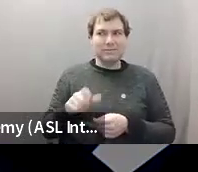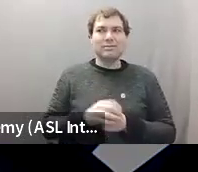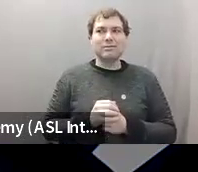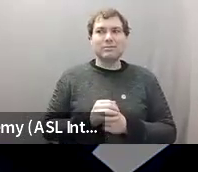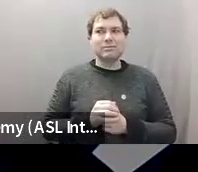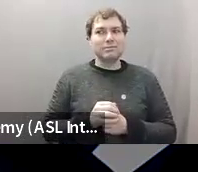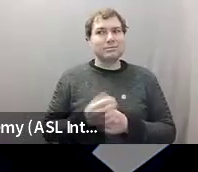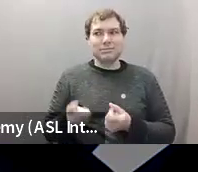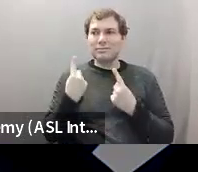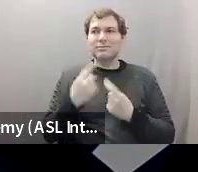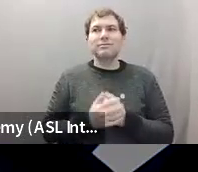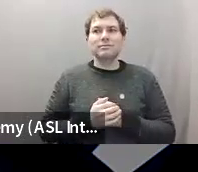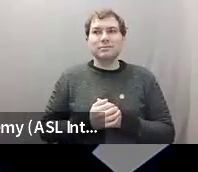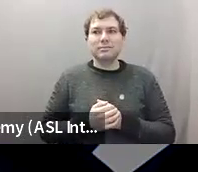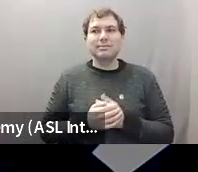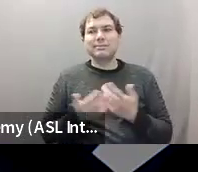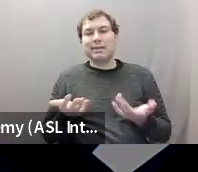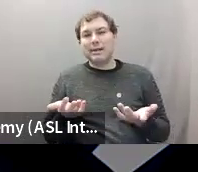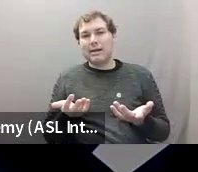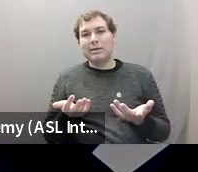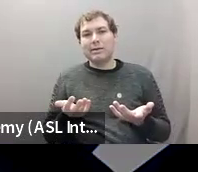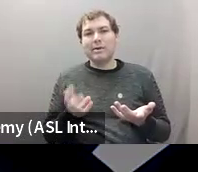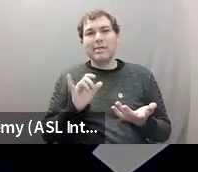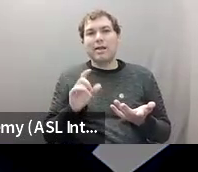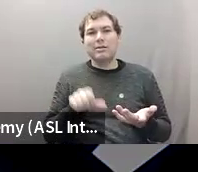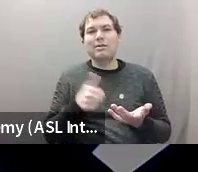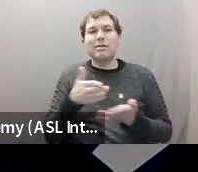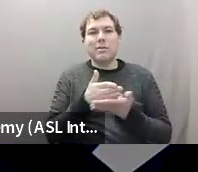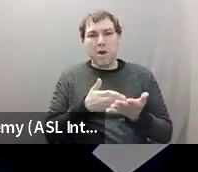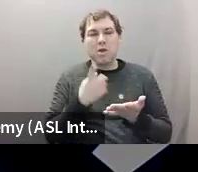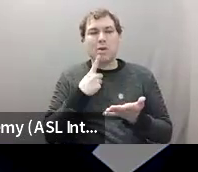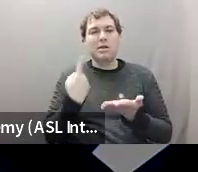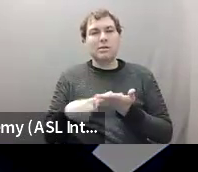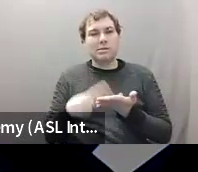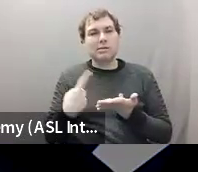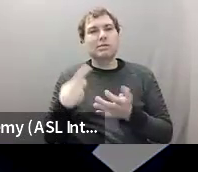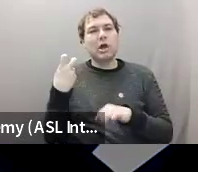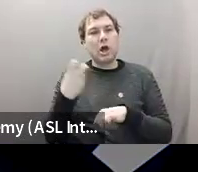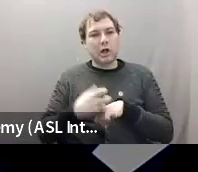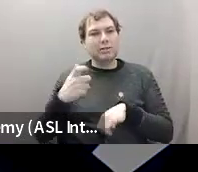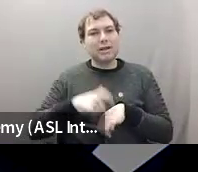Jen Hawkinson: absolutely. So. That is another part that we have a hard time with is getting people to